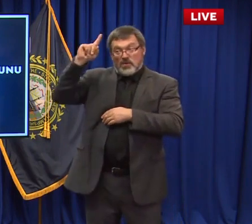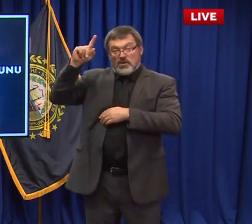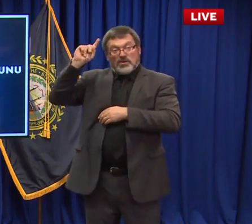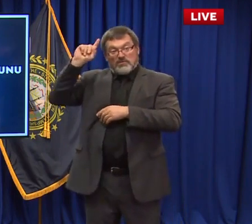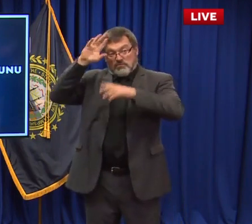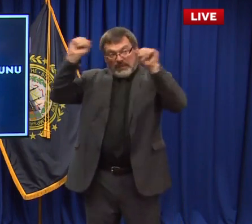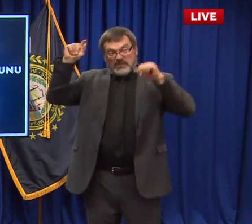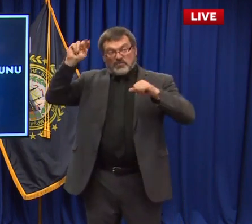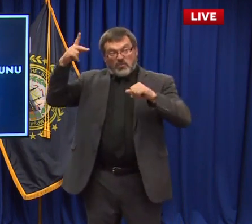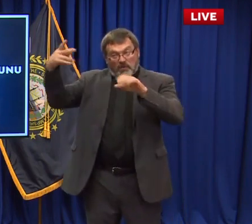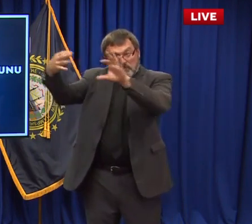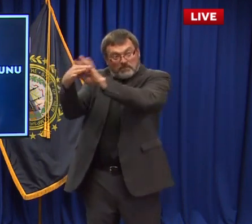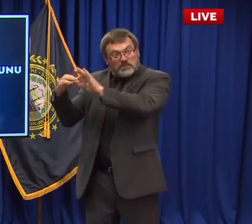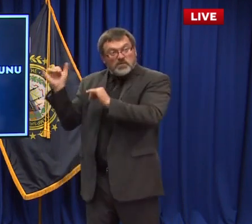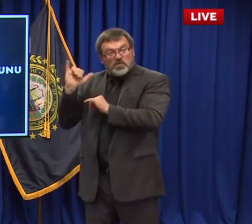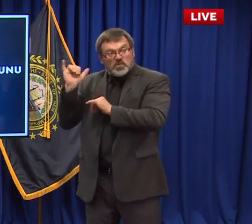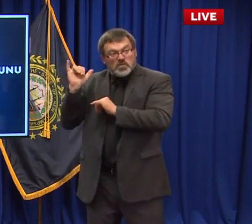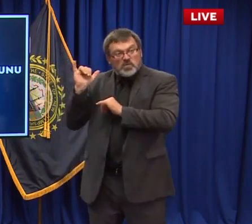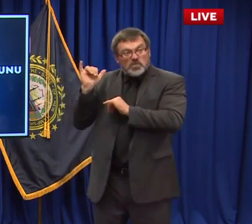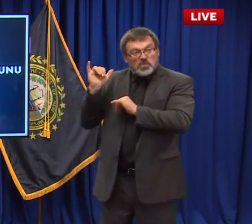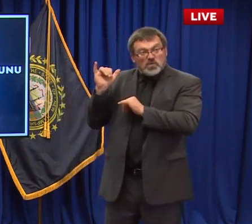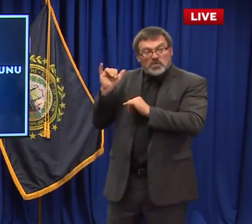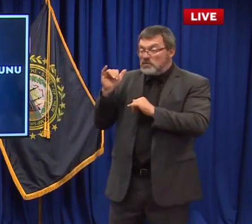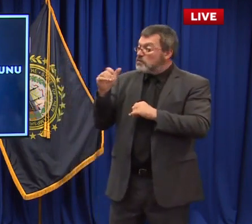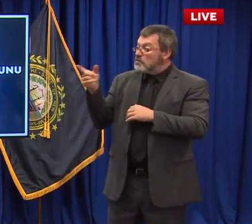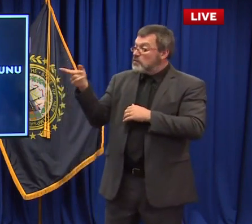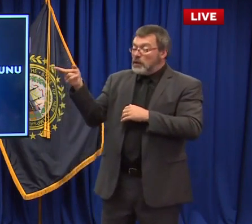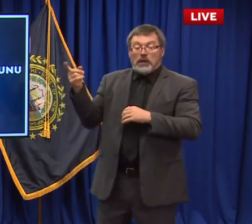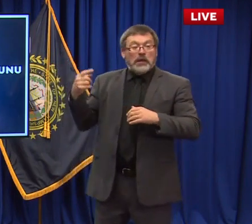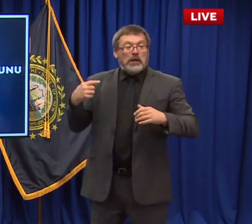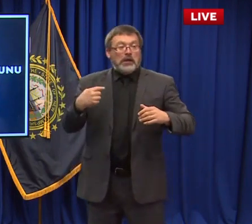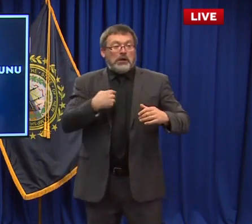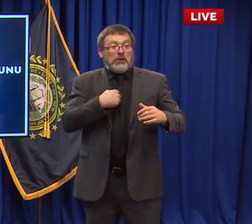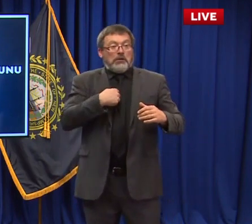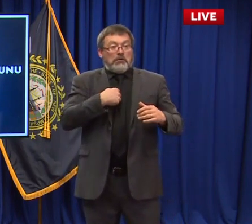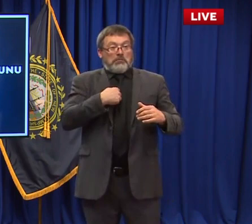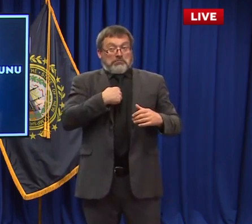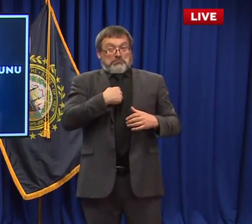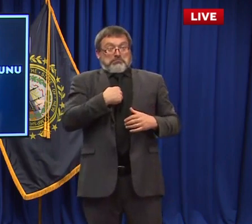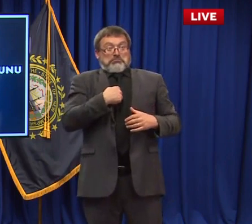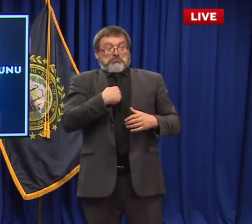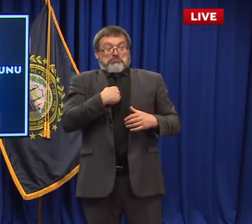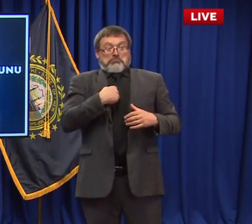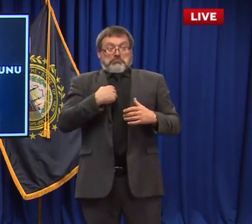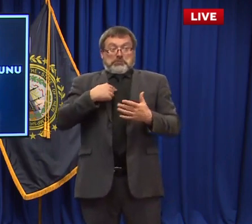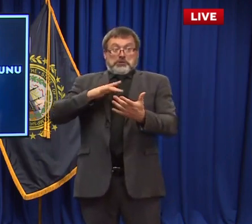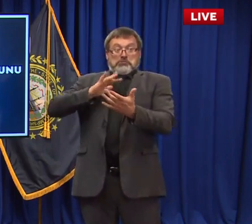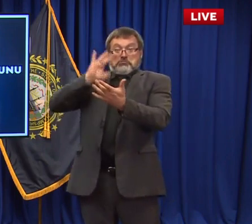I WILL LET THE GOVERNOR SPEAK MORE ABOUT WORKING WITH THE TRUMP STAFF.